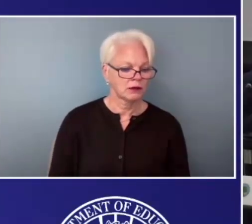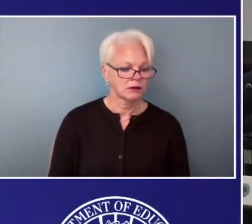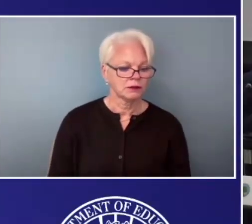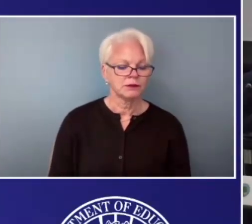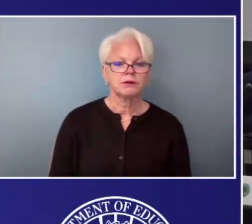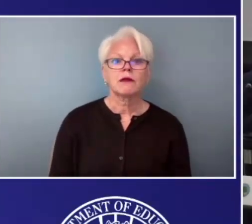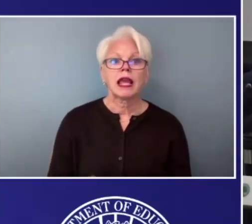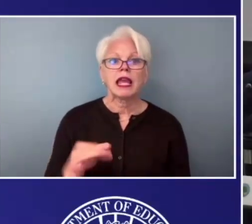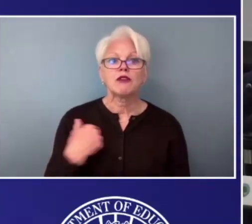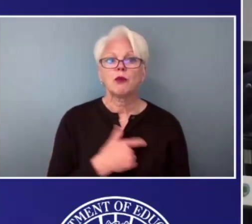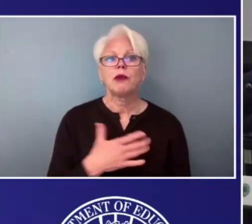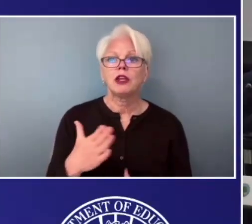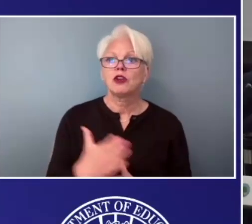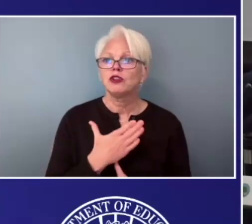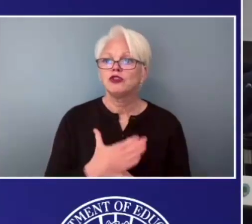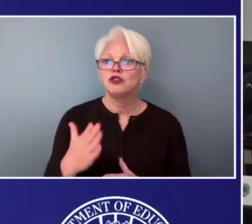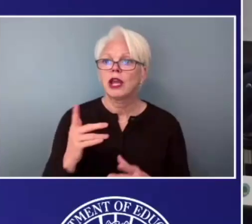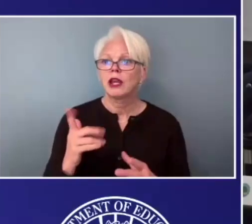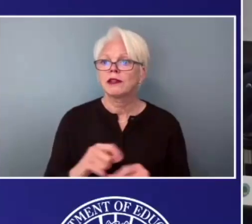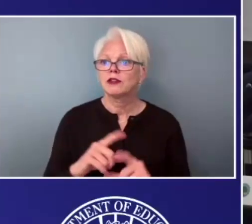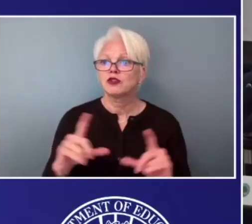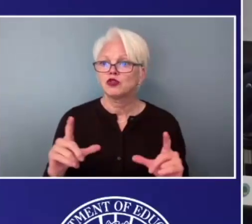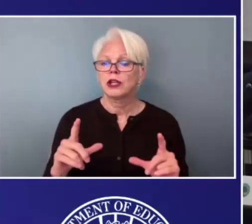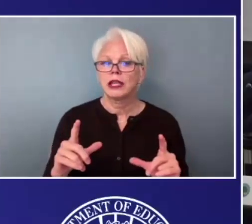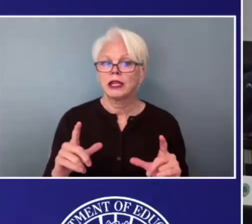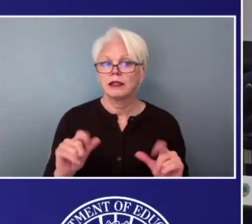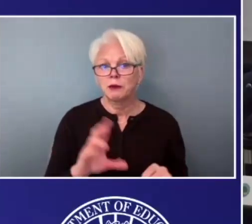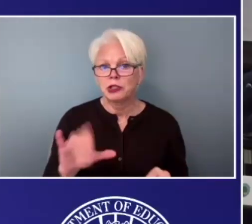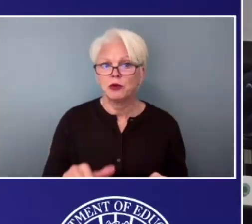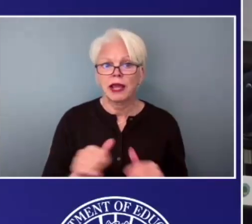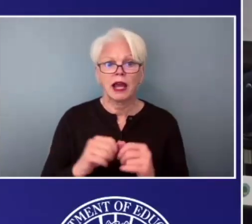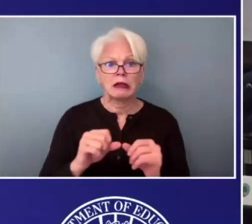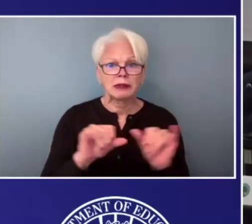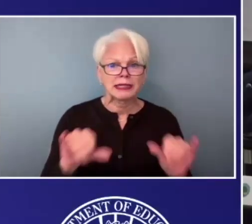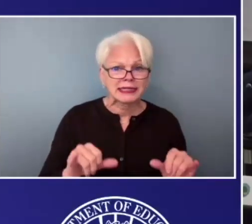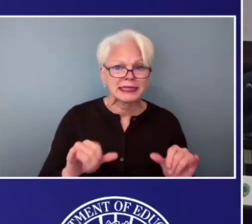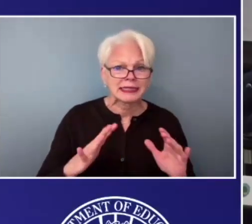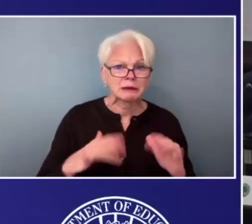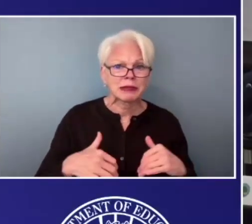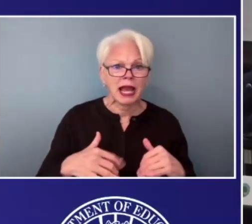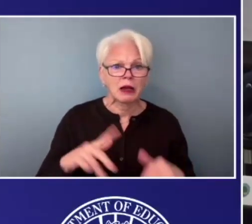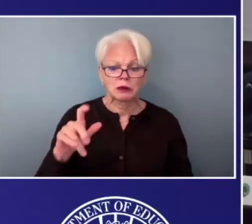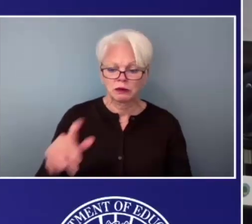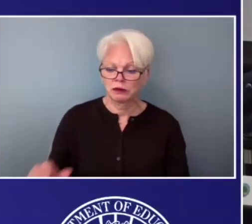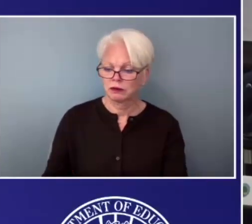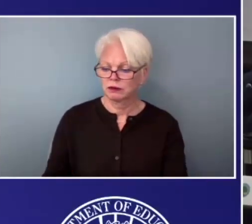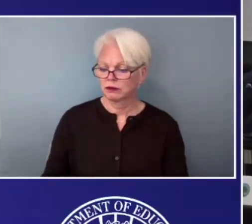If we could share the screen -- are we able to do that with the system down? Okay.